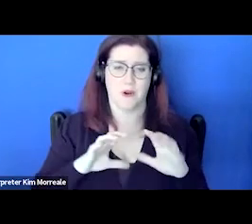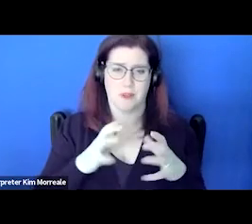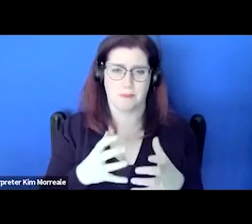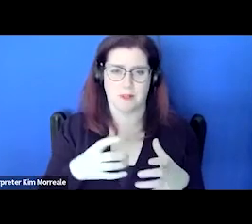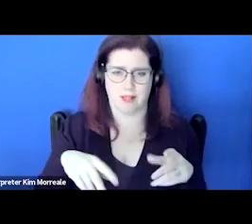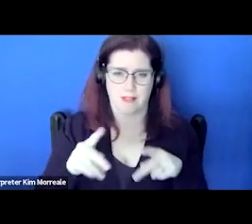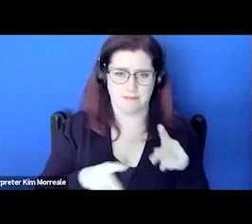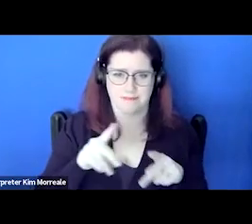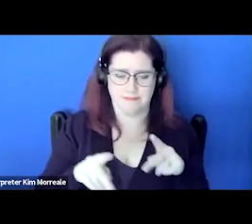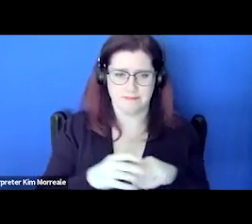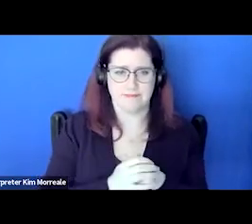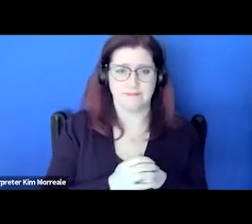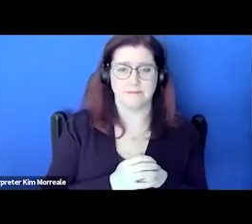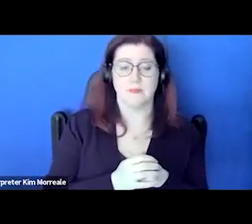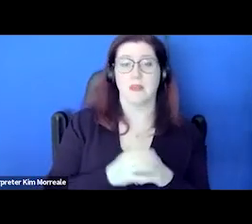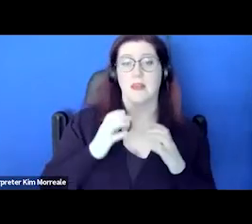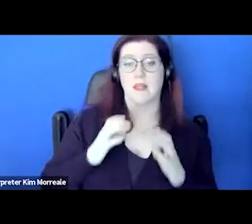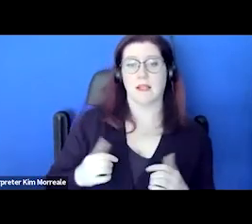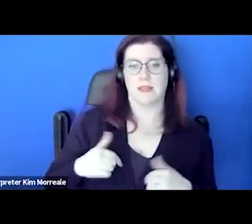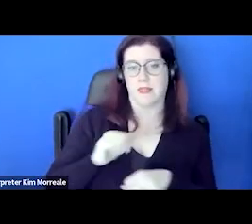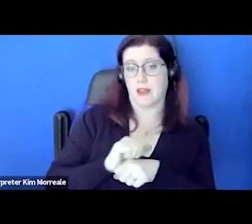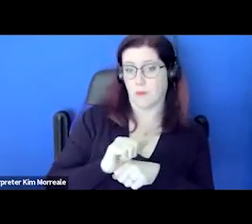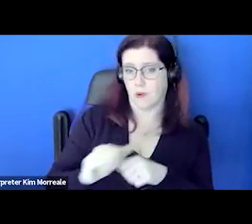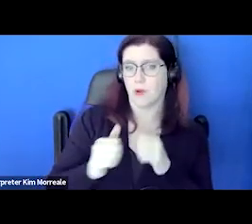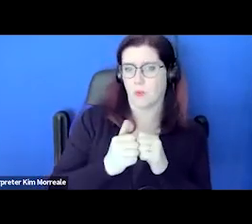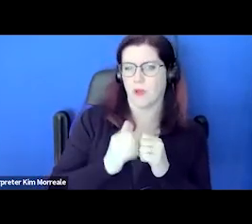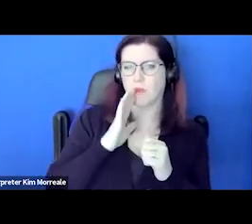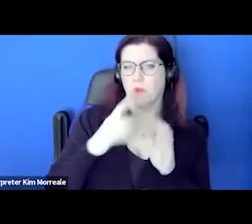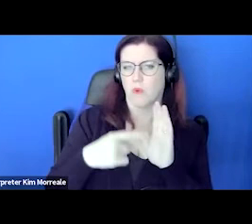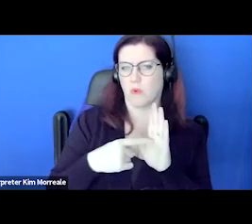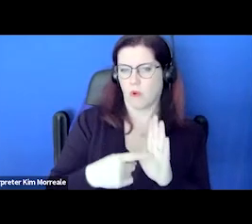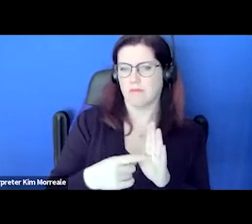and the client that I worked with, we're gonna go ahead and just referred to her as Lee.